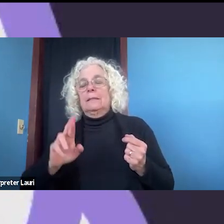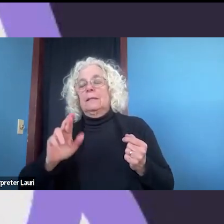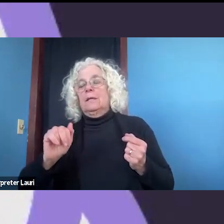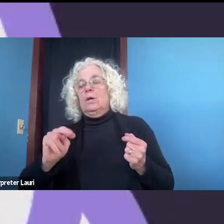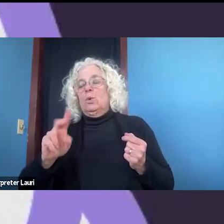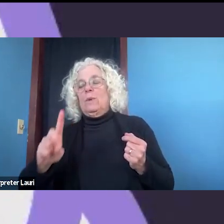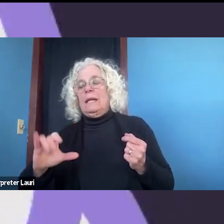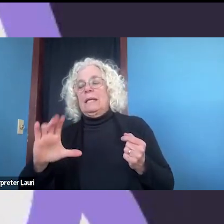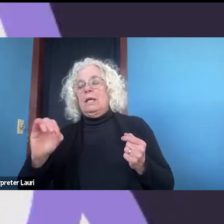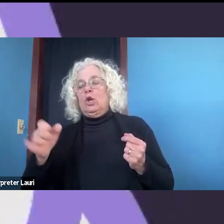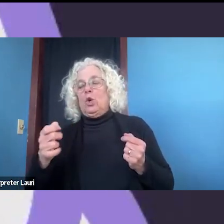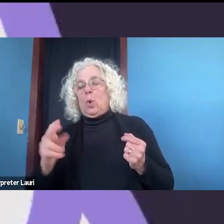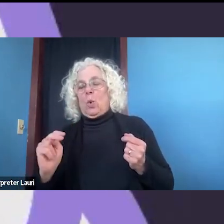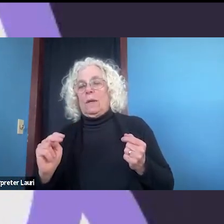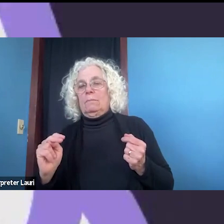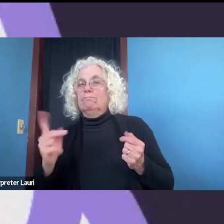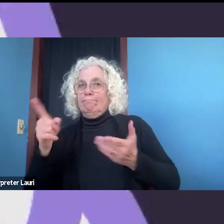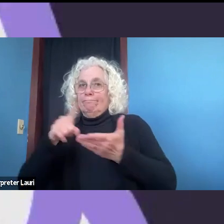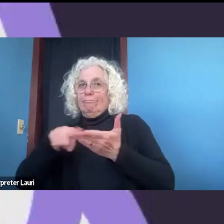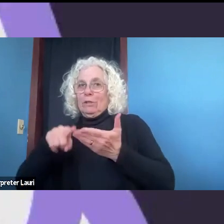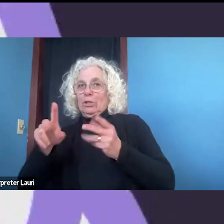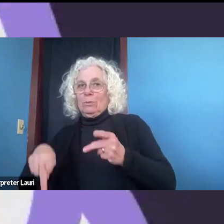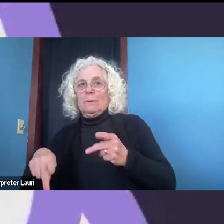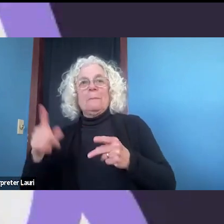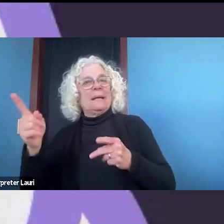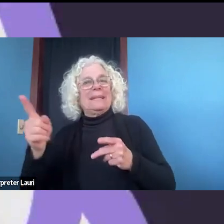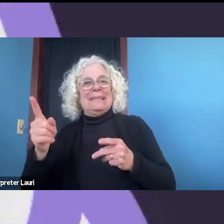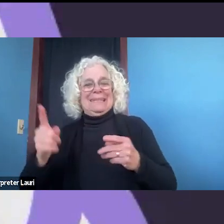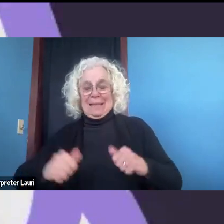VP of research on video, talking about how the arts can,